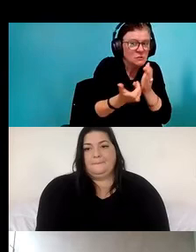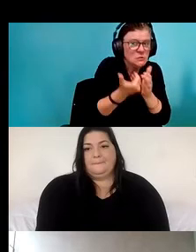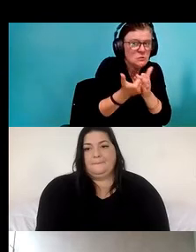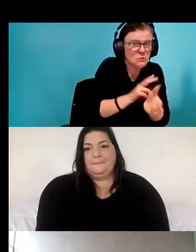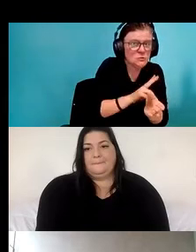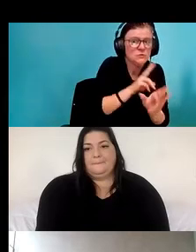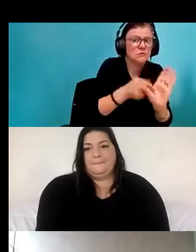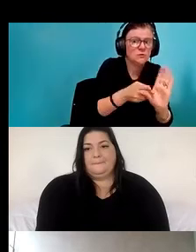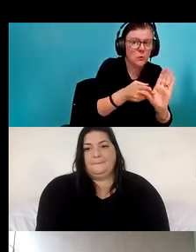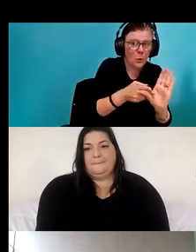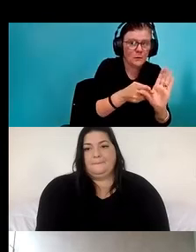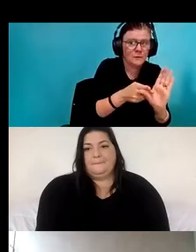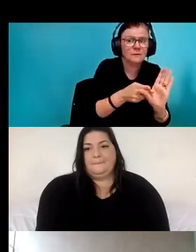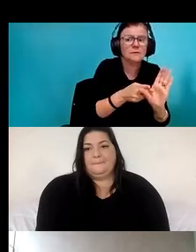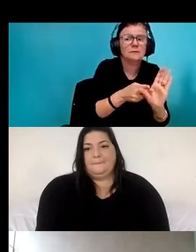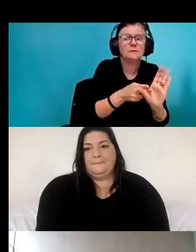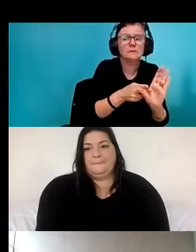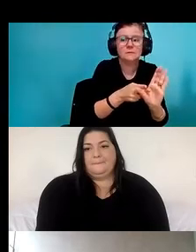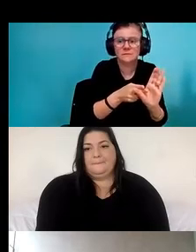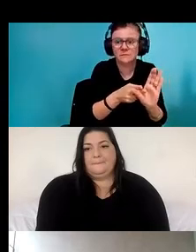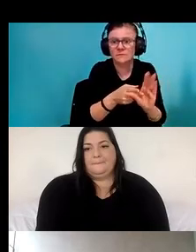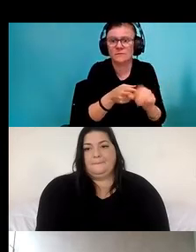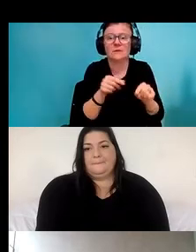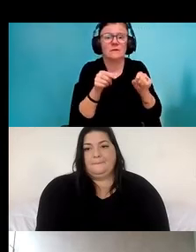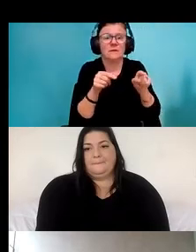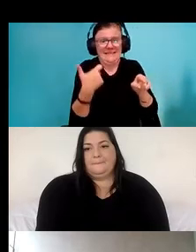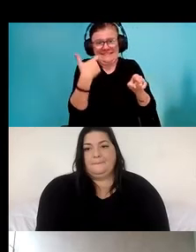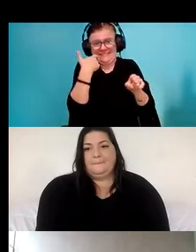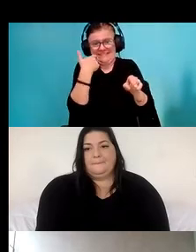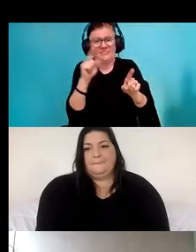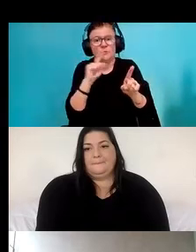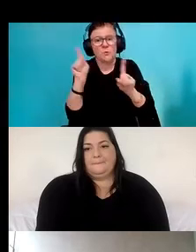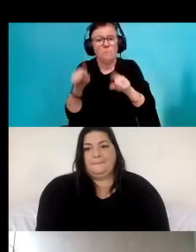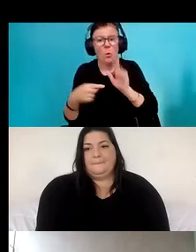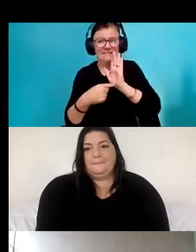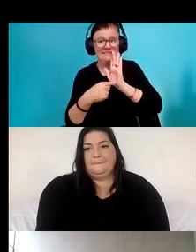we pull new examples from recent reports. So if you've been here before, we